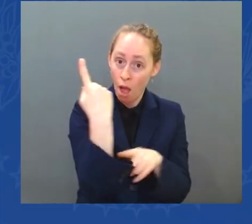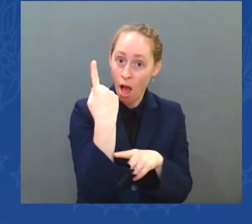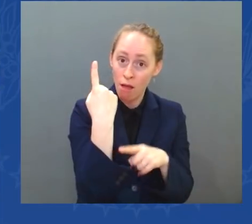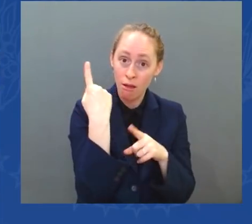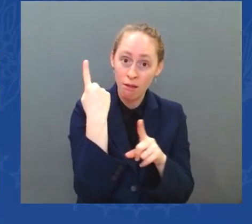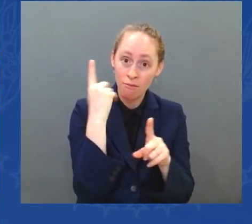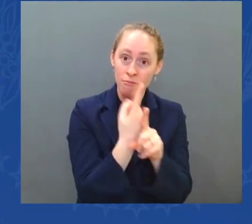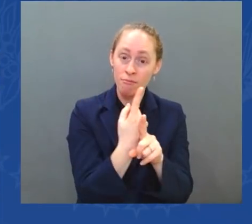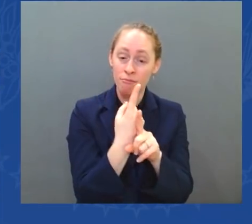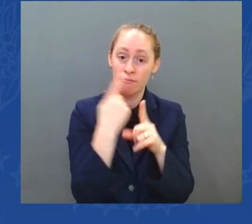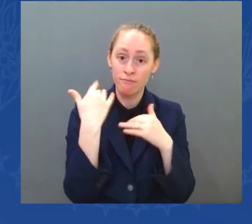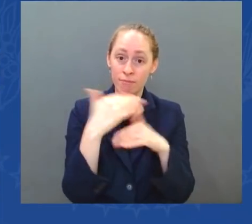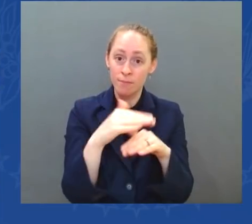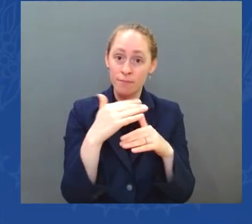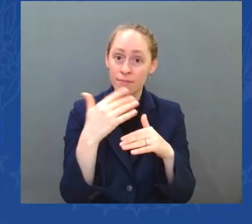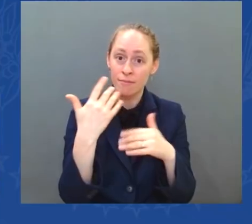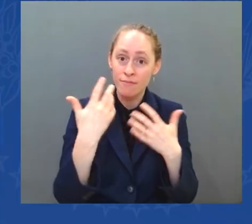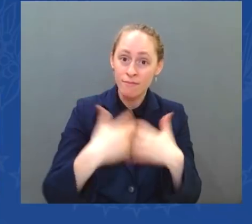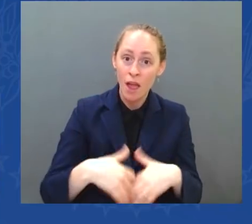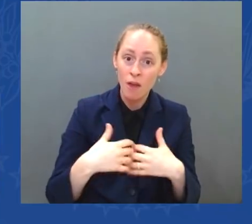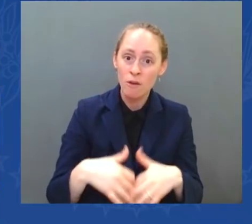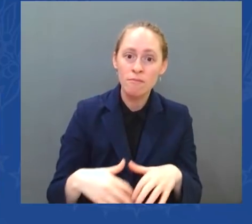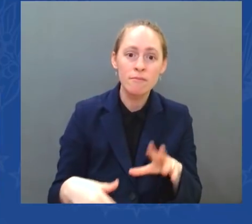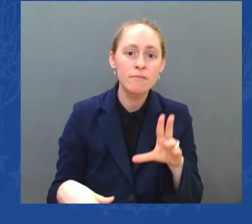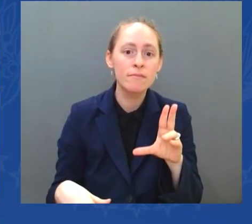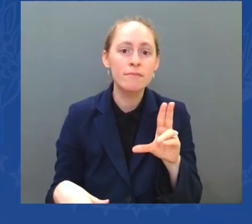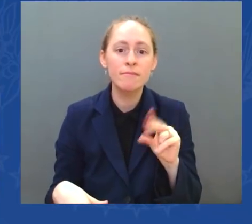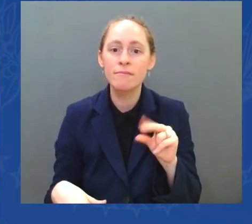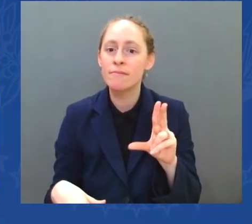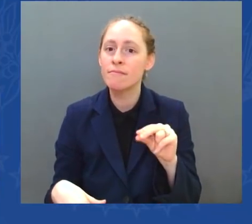charging stations throughout America, 530,000.